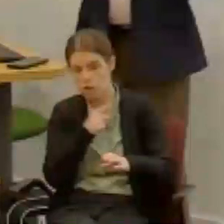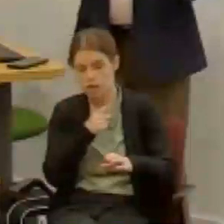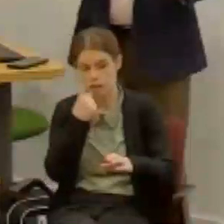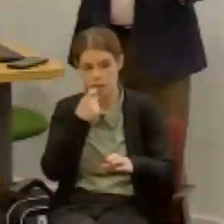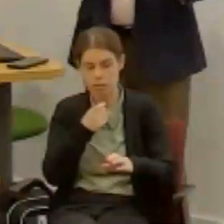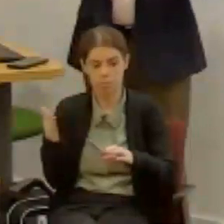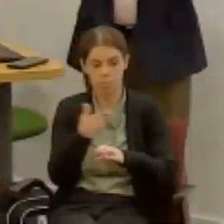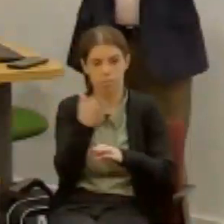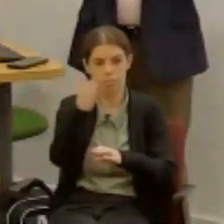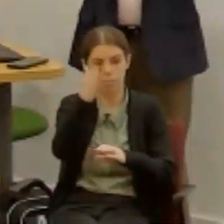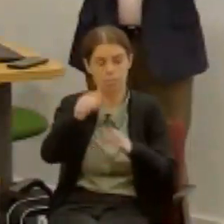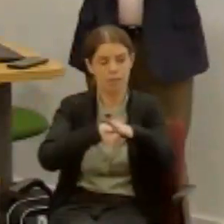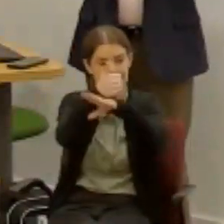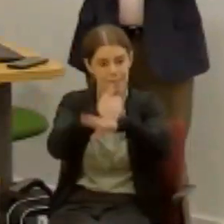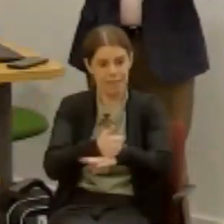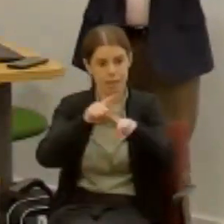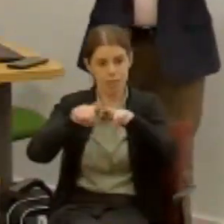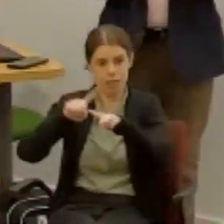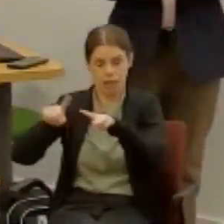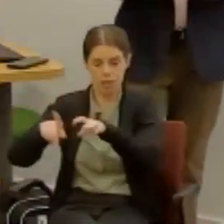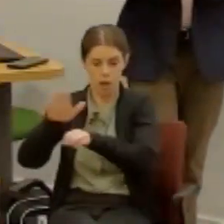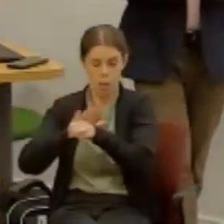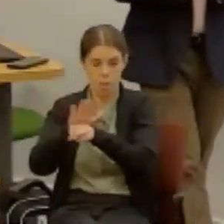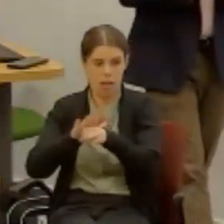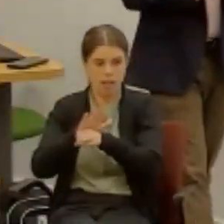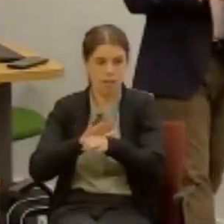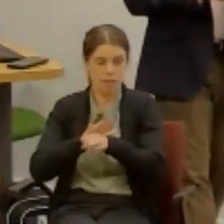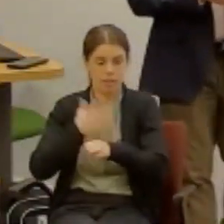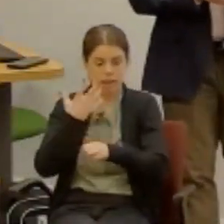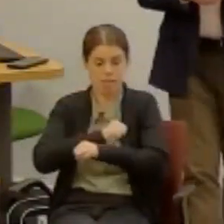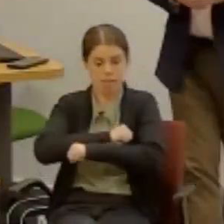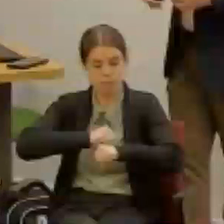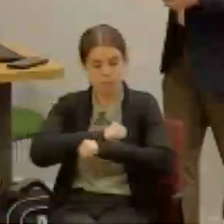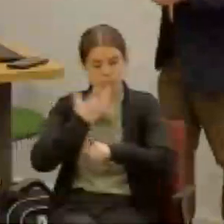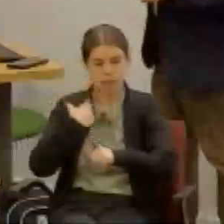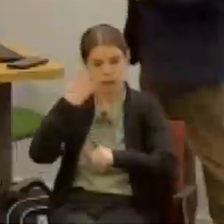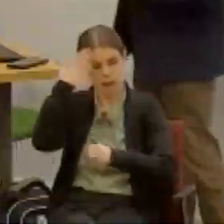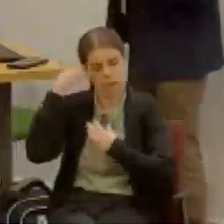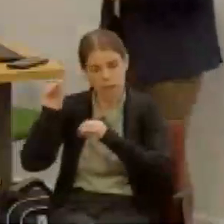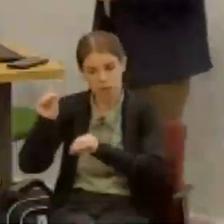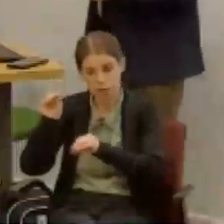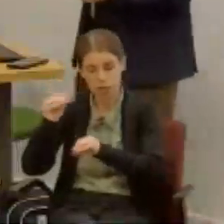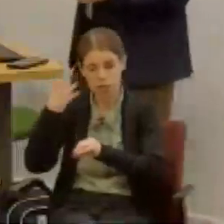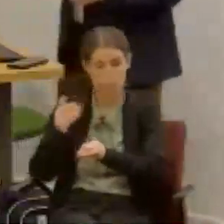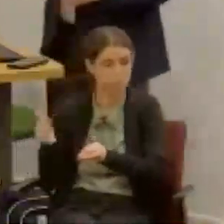and take out places and set up another little, you know, to do some education. So, it's been getting taken out to Muirfield.